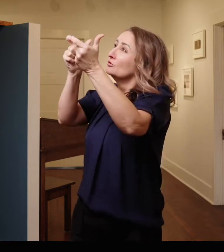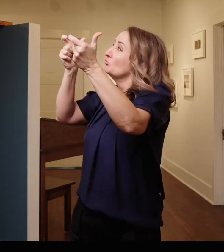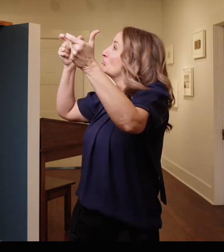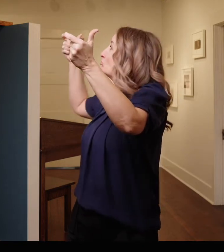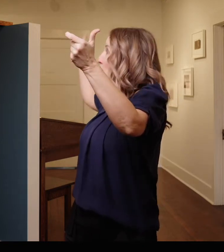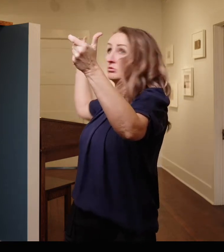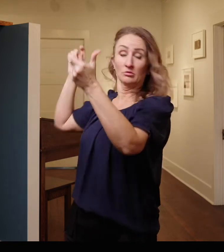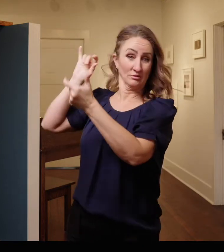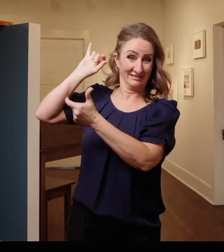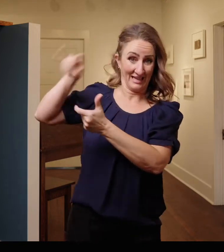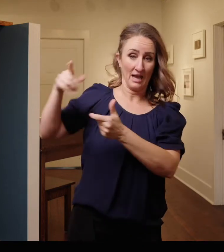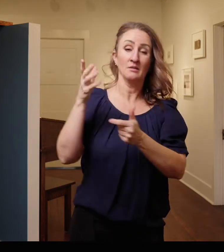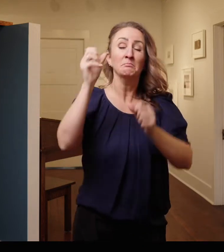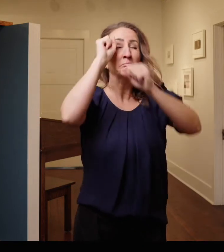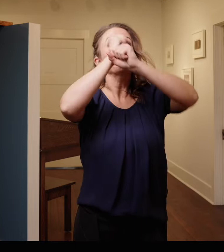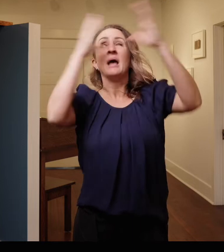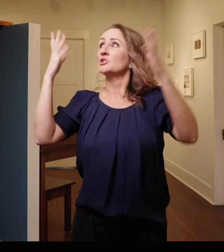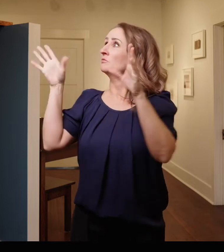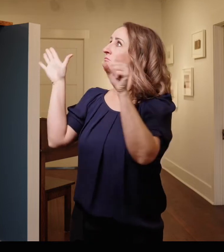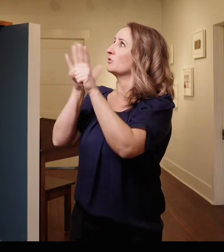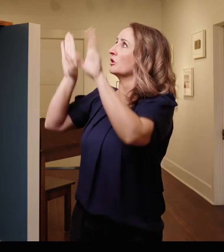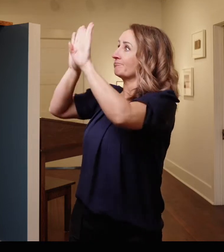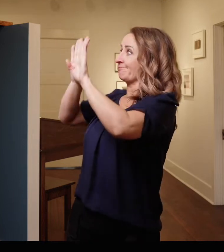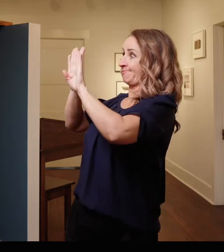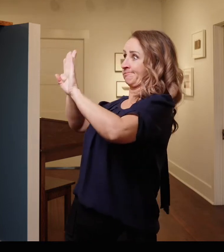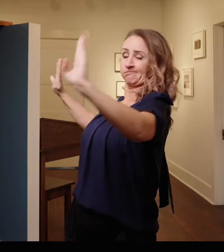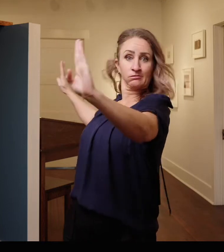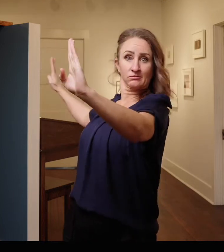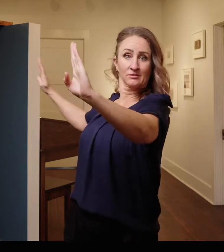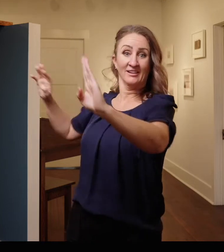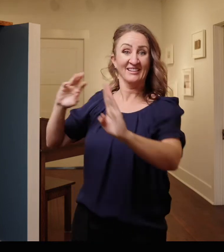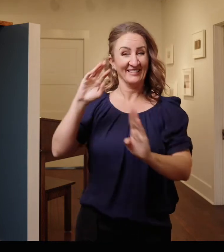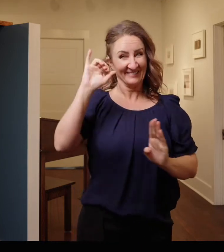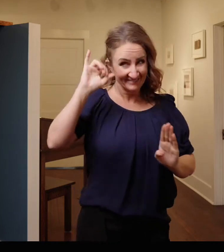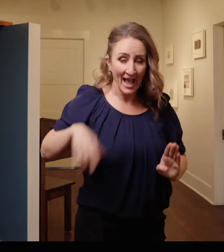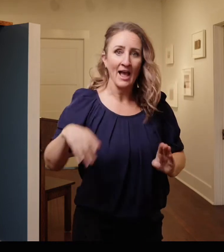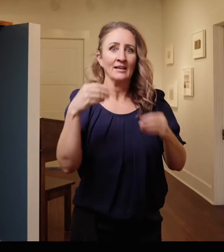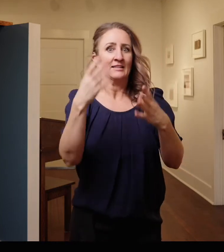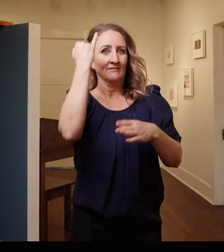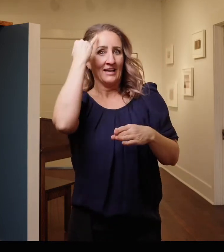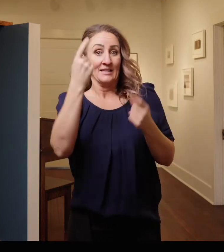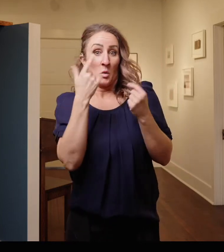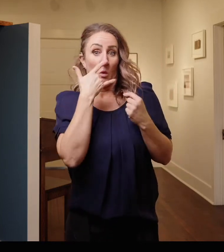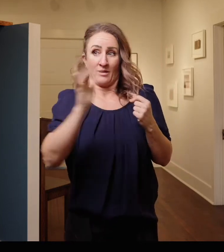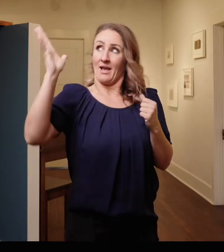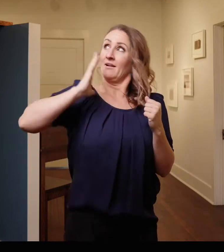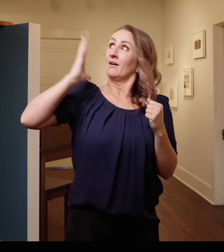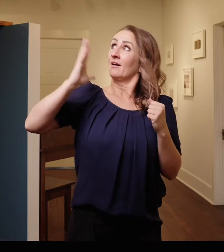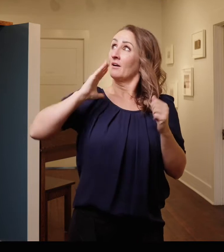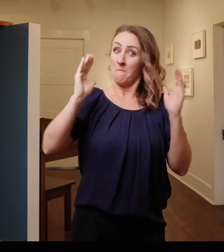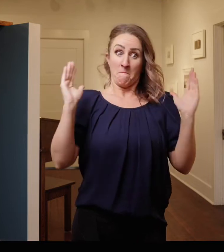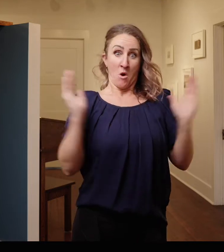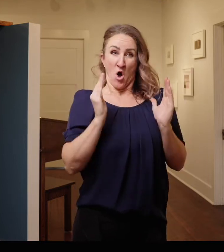you can get a better sense of the close quarters of the original one-room home.